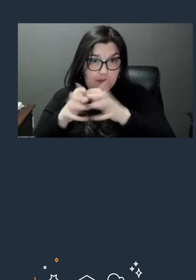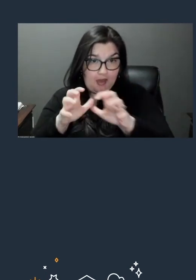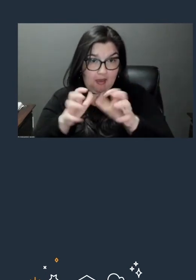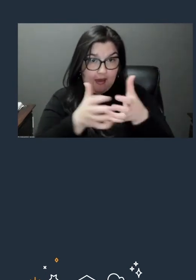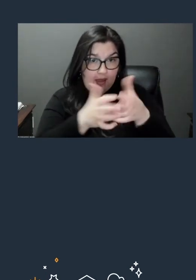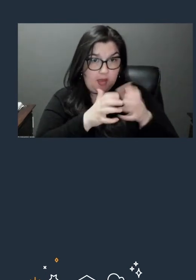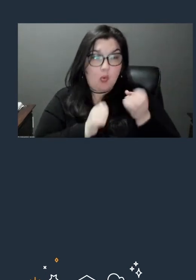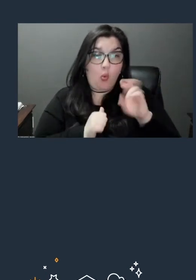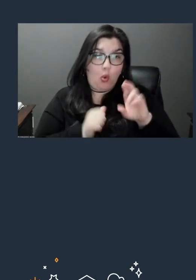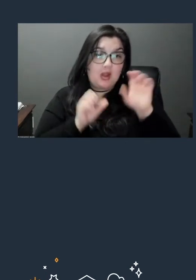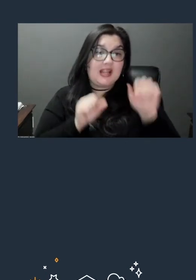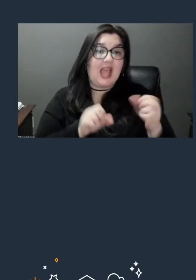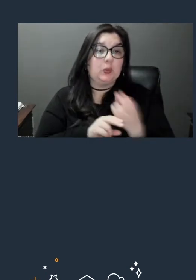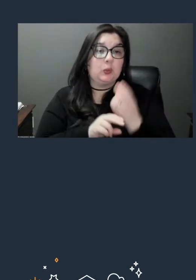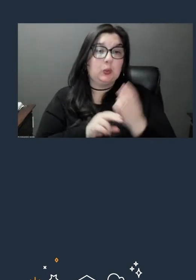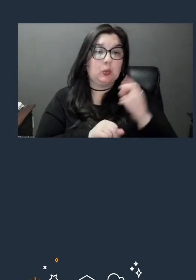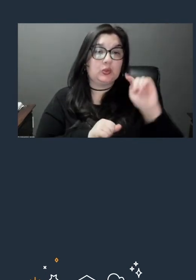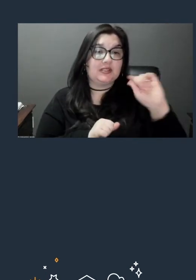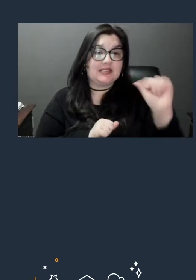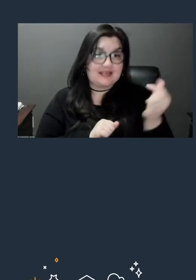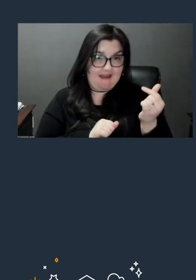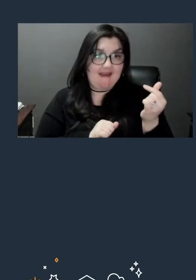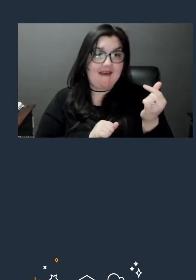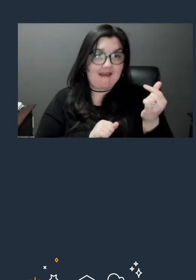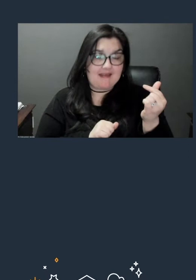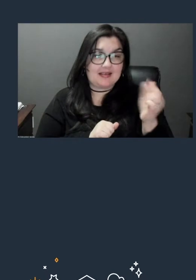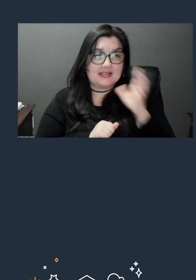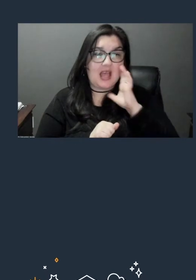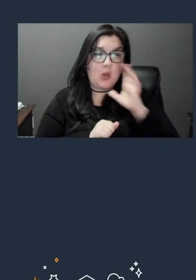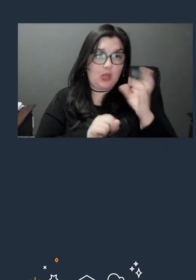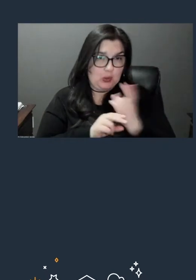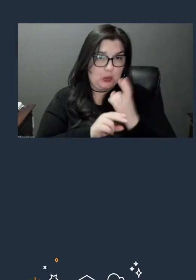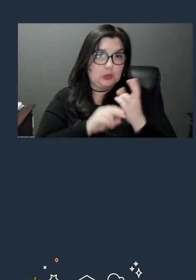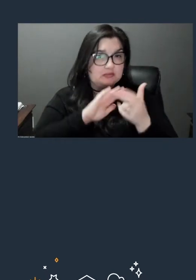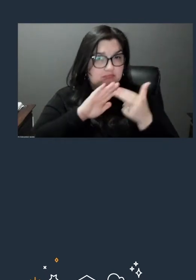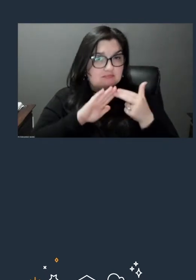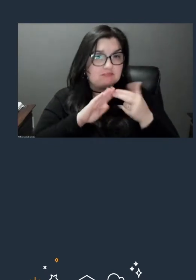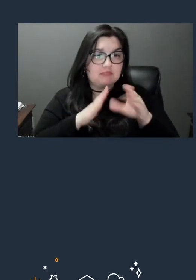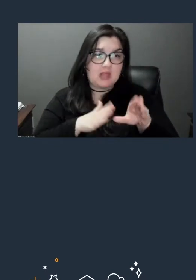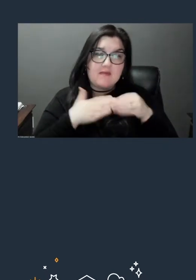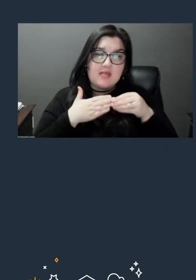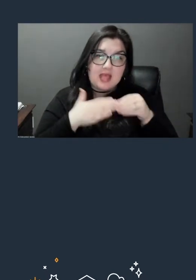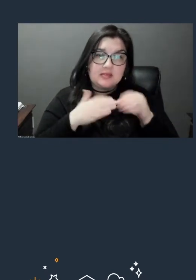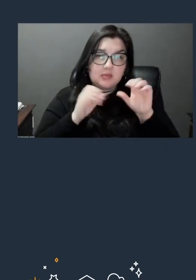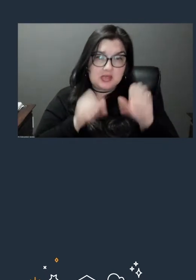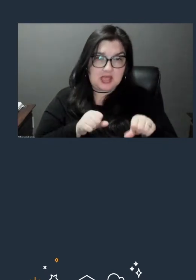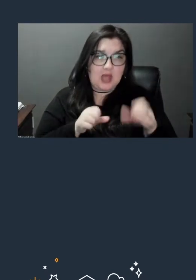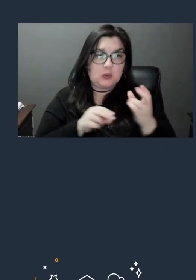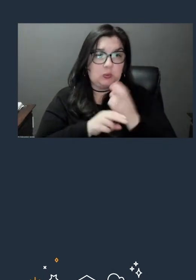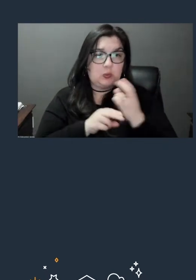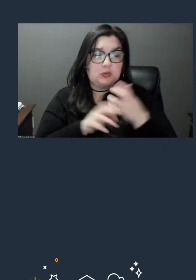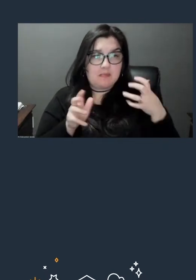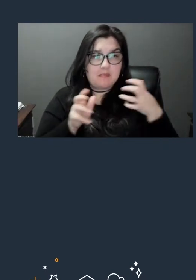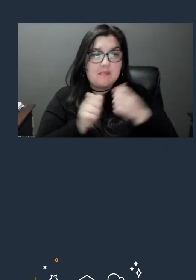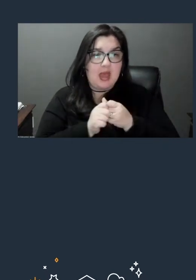I'm going to use tags, as it gives me flexibility to take backups at scale. Once you specify the tags,